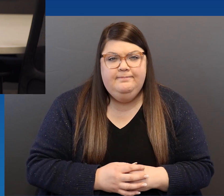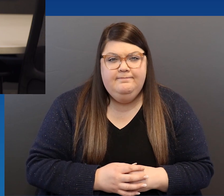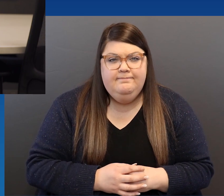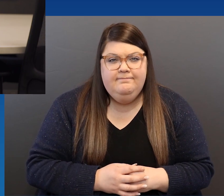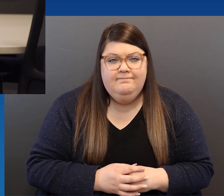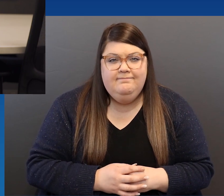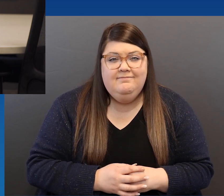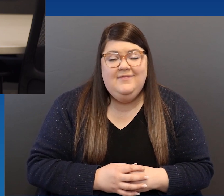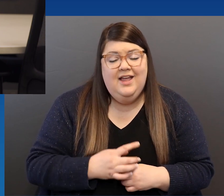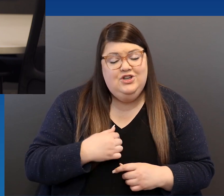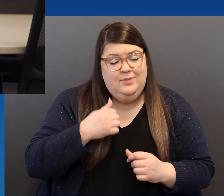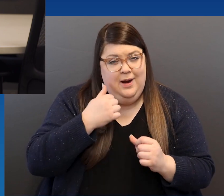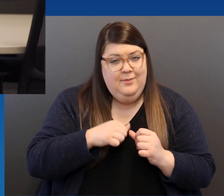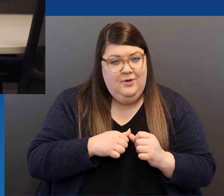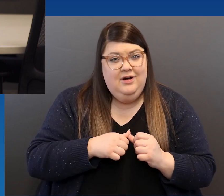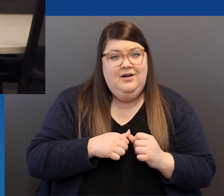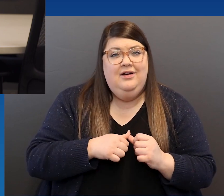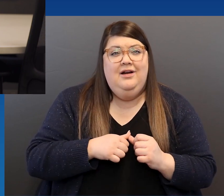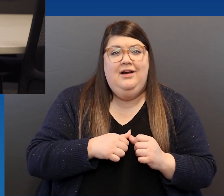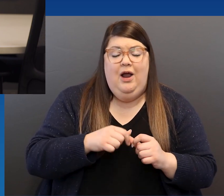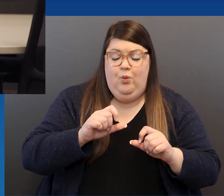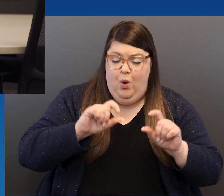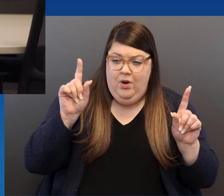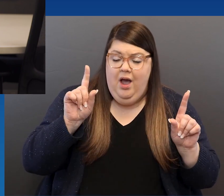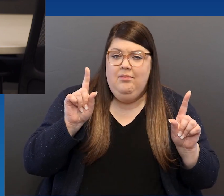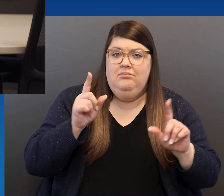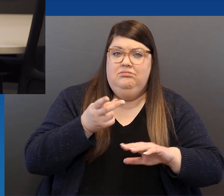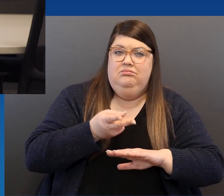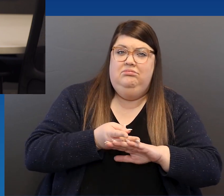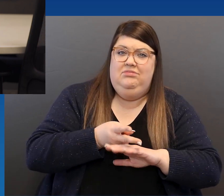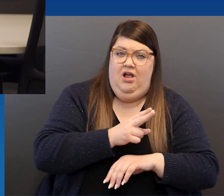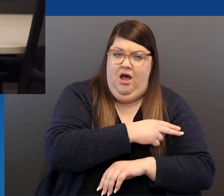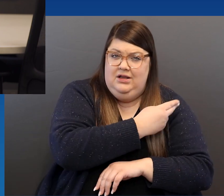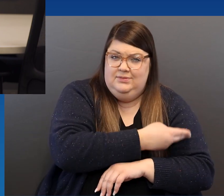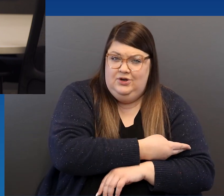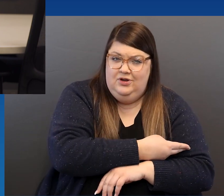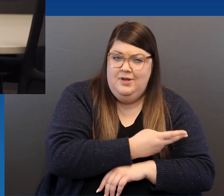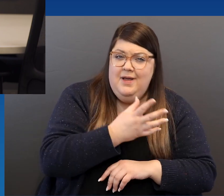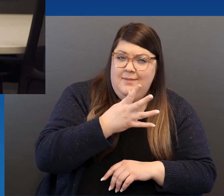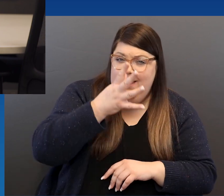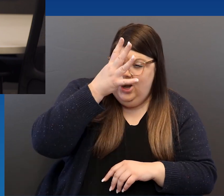I just remember waking up in a hospital and my parents were just so upset